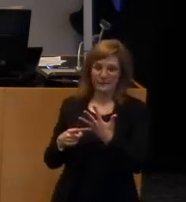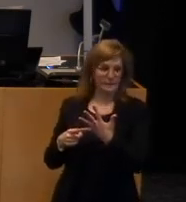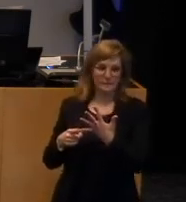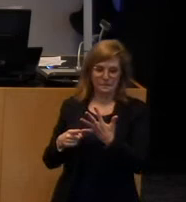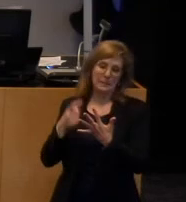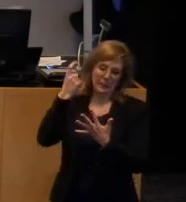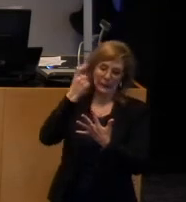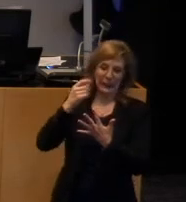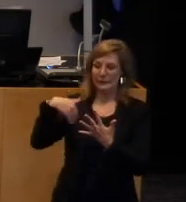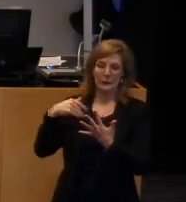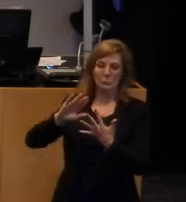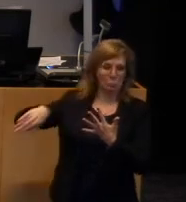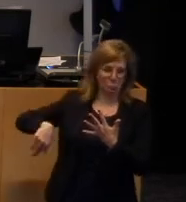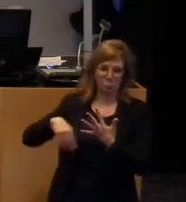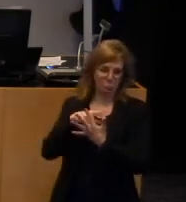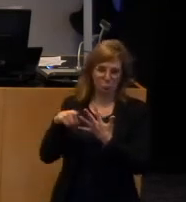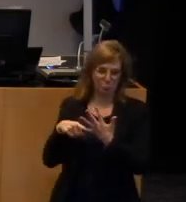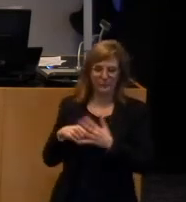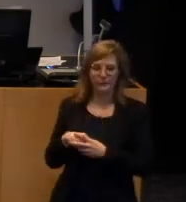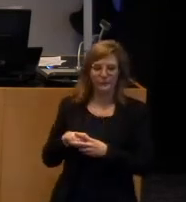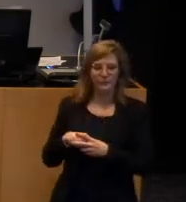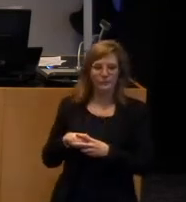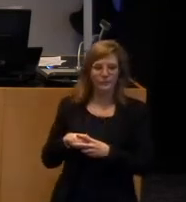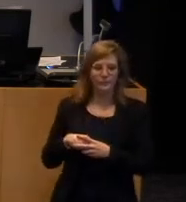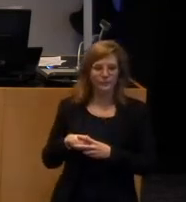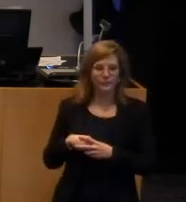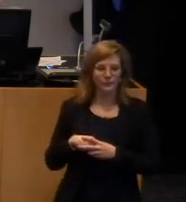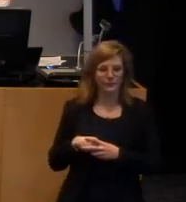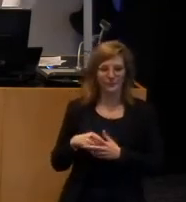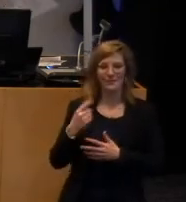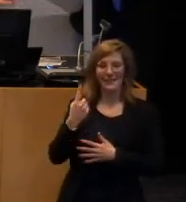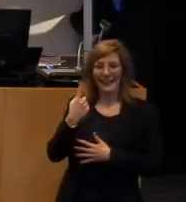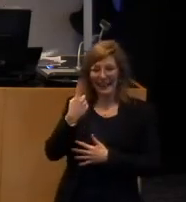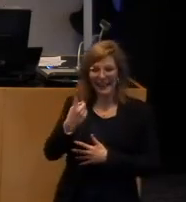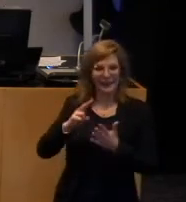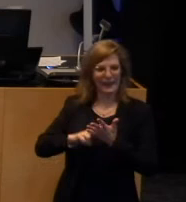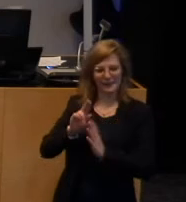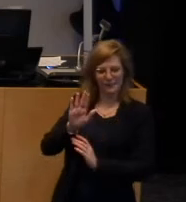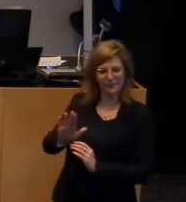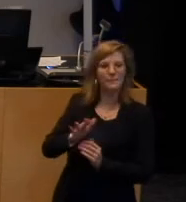and of these, one is sign language specific: fingerspelling.